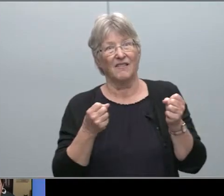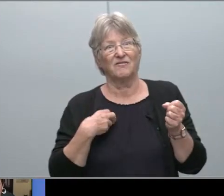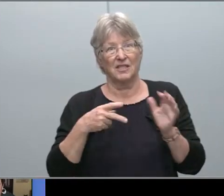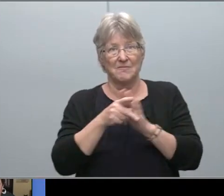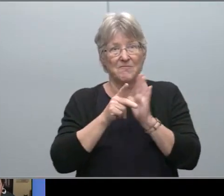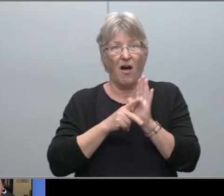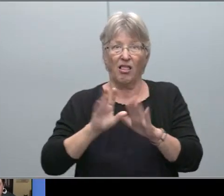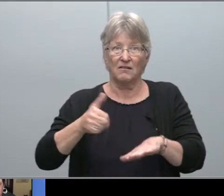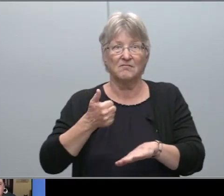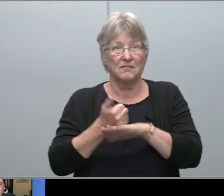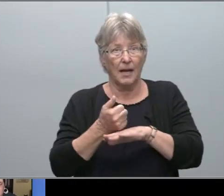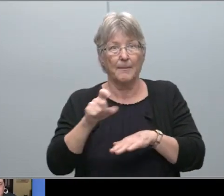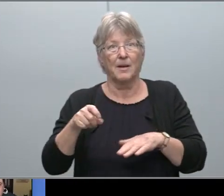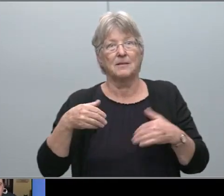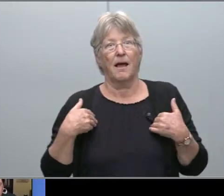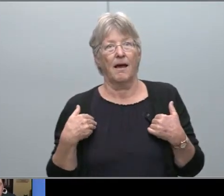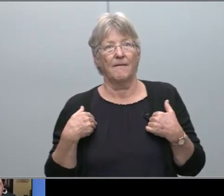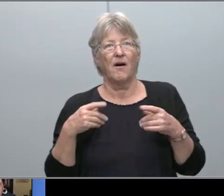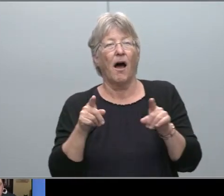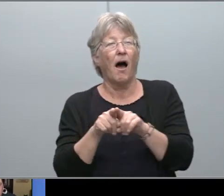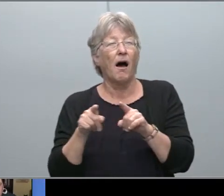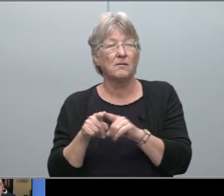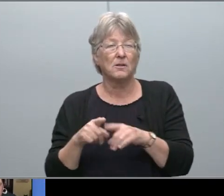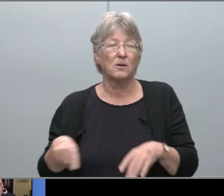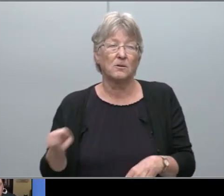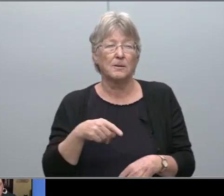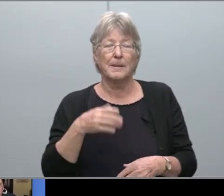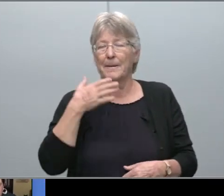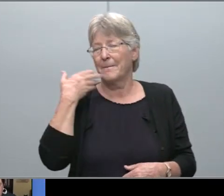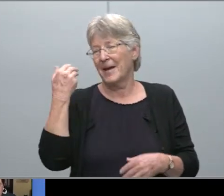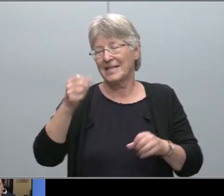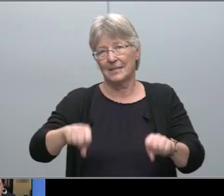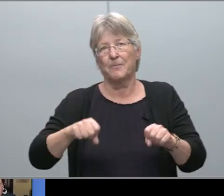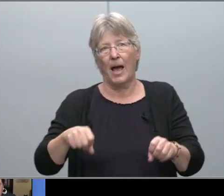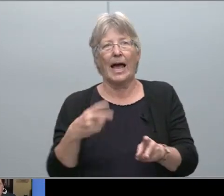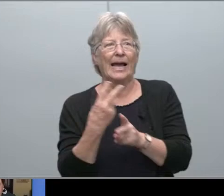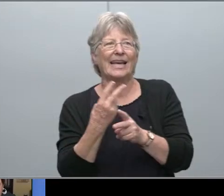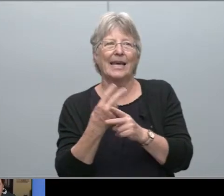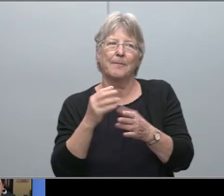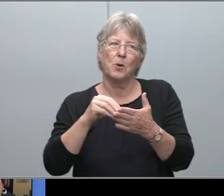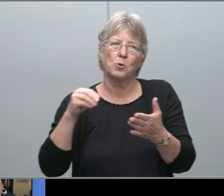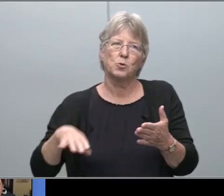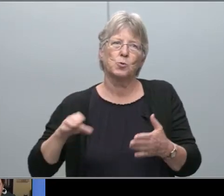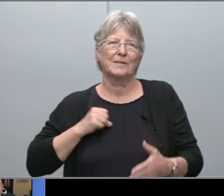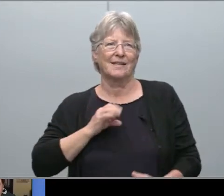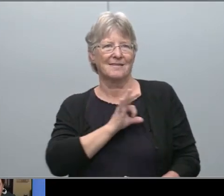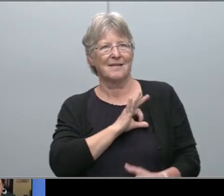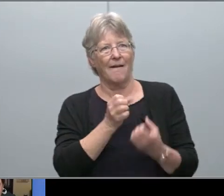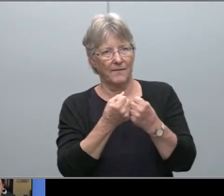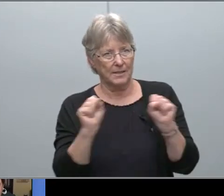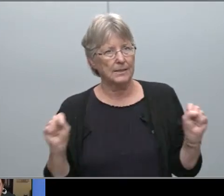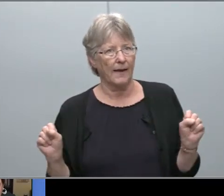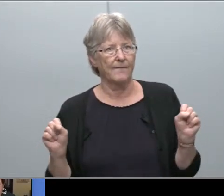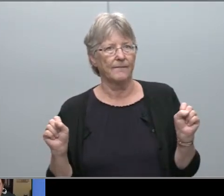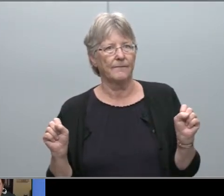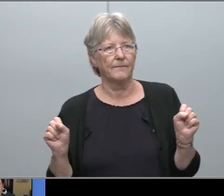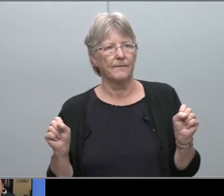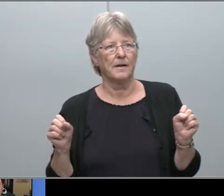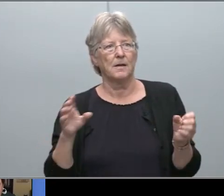Thanks, Robin. - That's really good. I think it was confusing that the presentations were back to back.